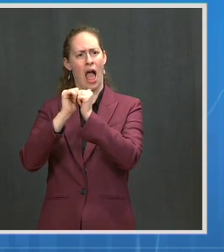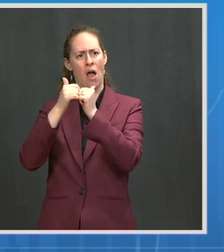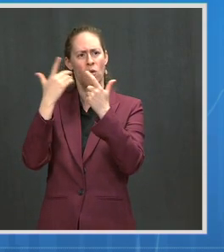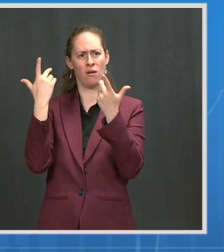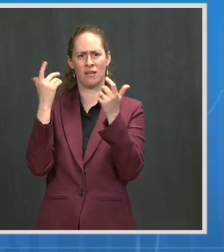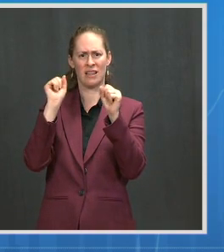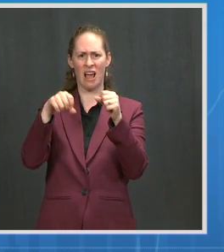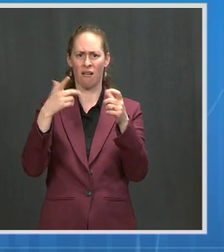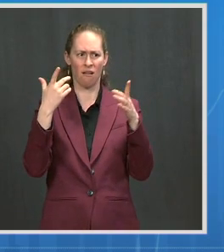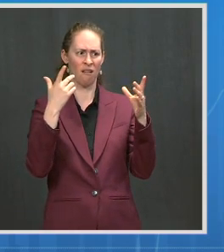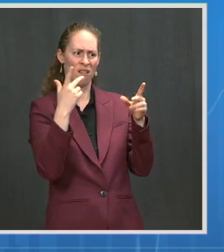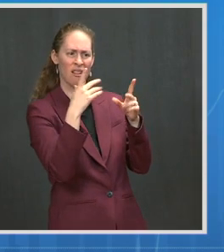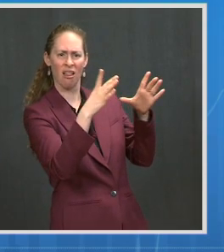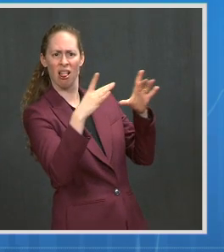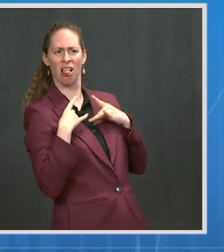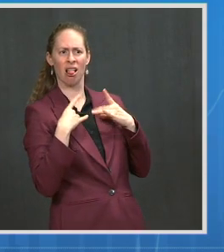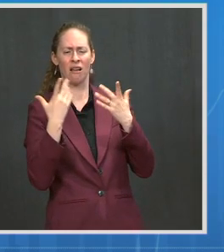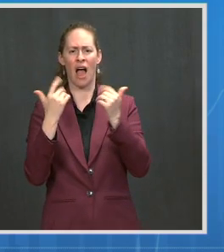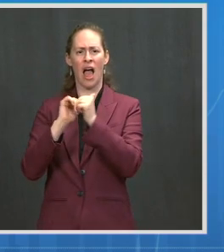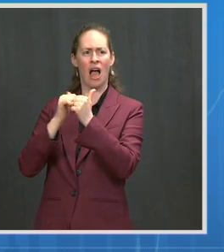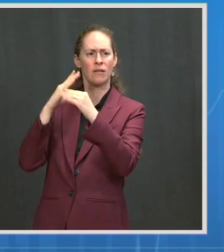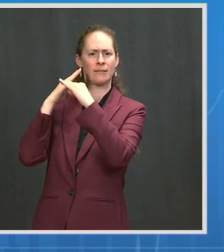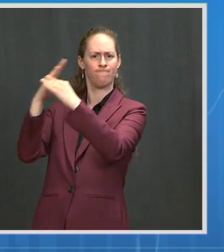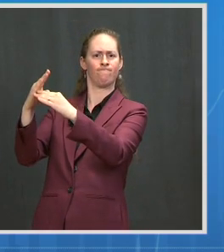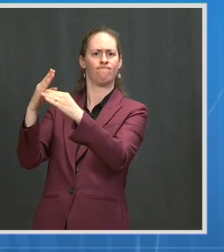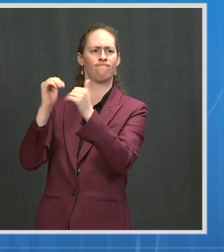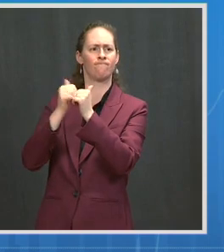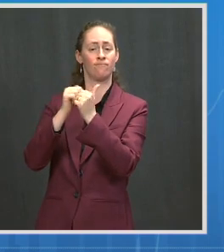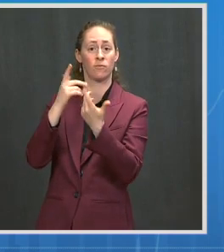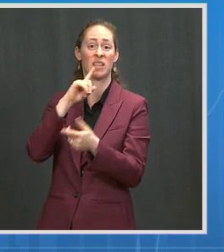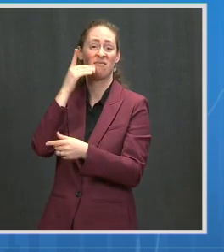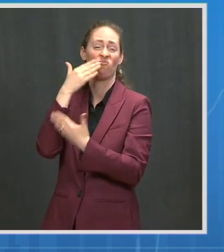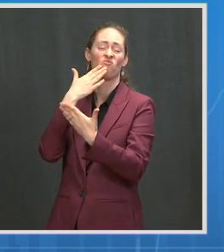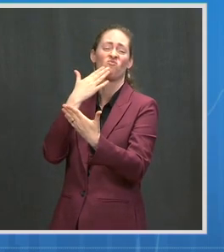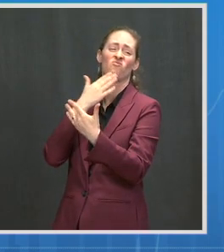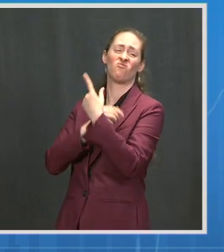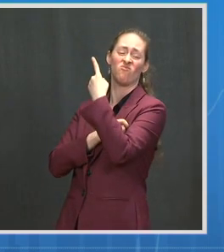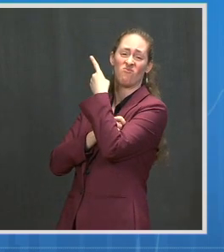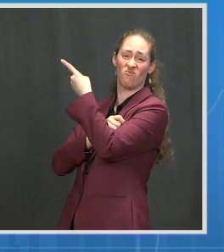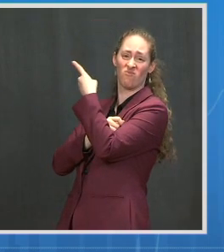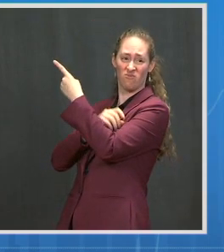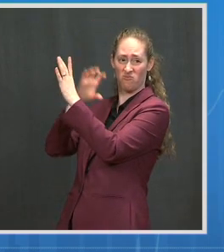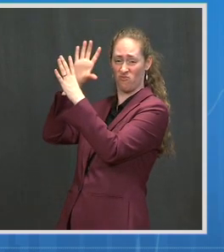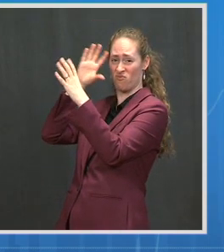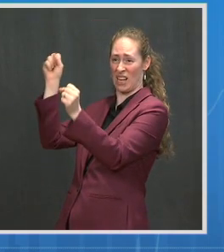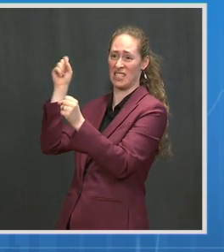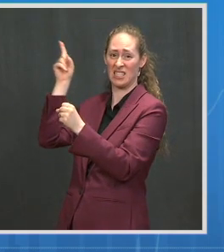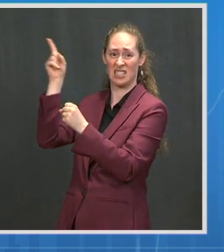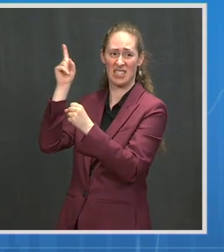And thanks to the President's leadership, we have secured enough vaccine supply for all eligible Americans.